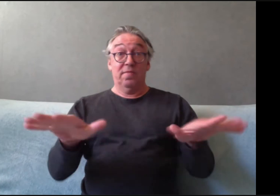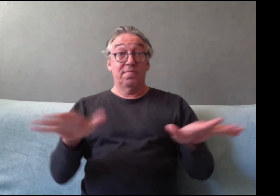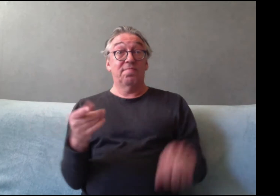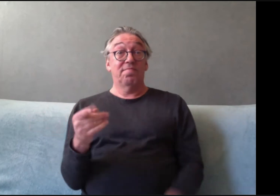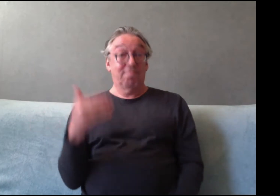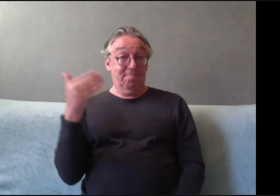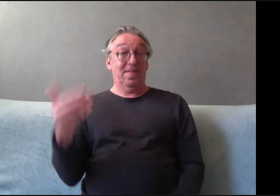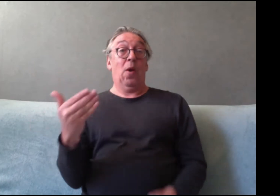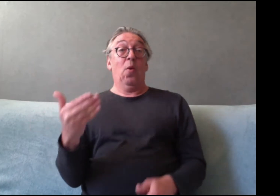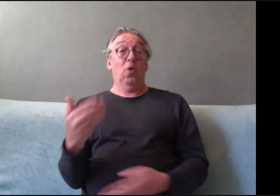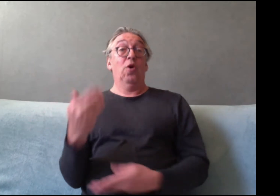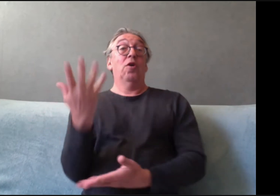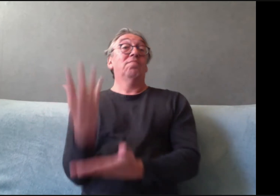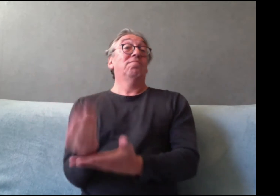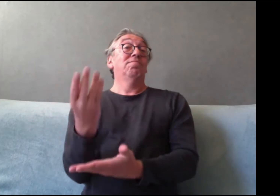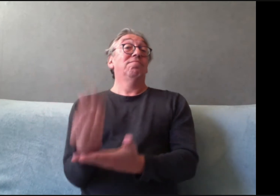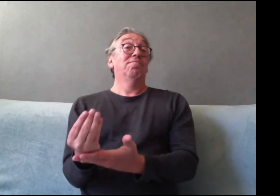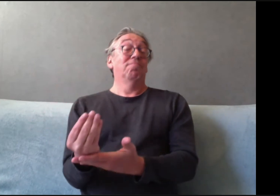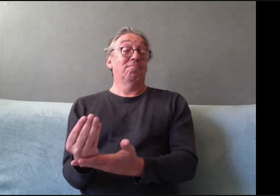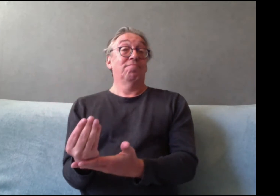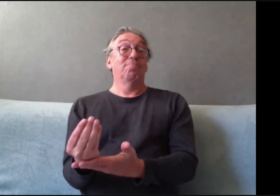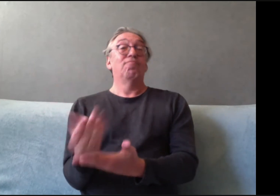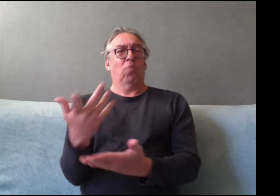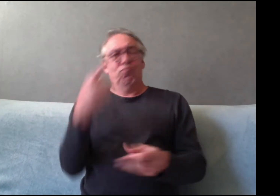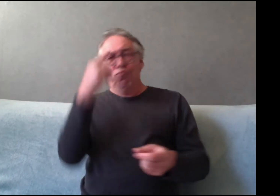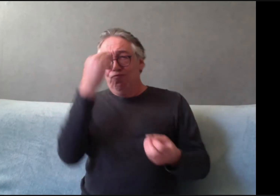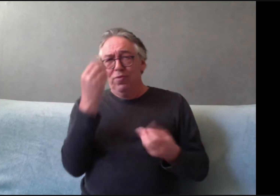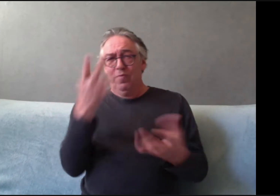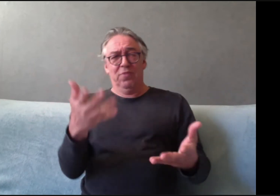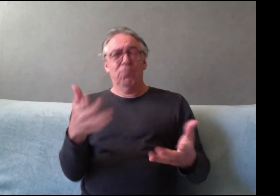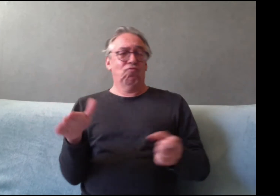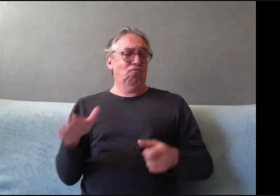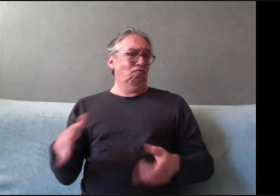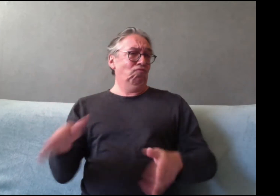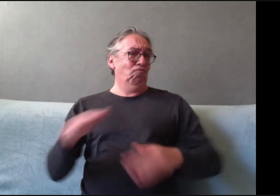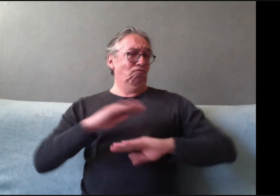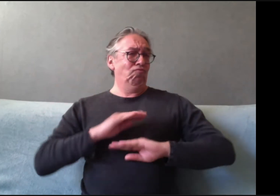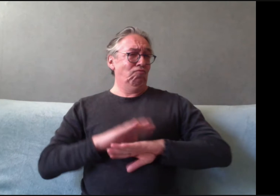This is for the housekeeping. I'll give the headings of our session